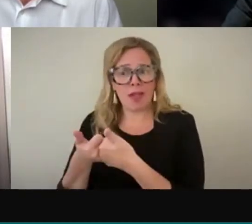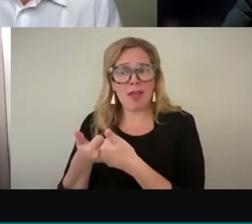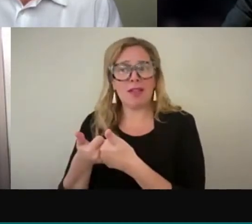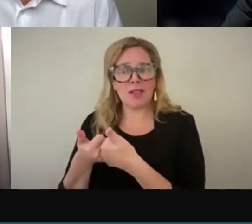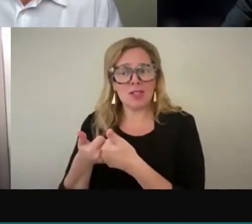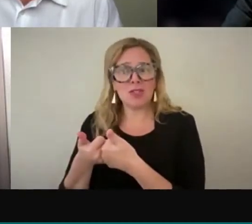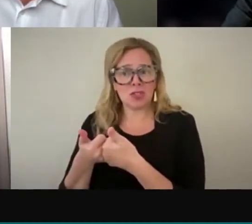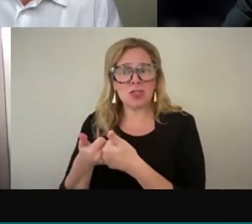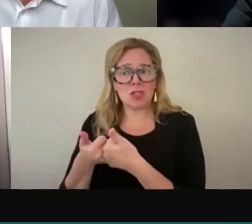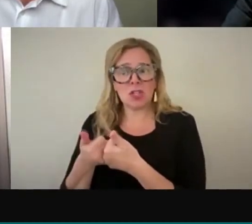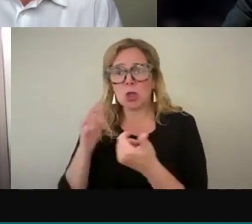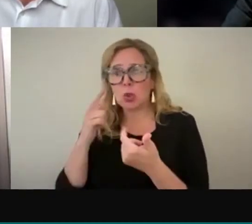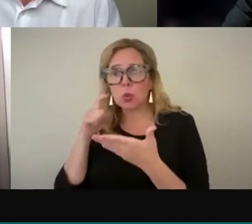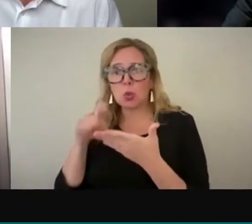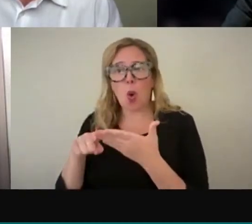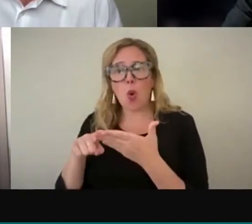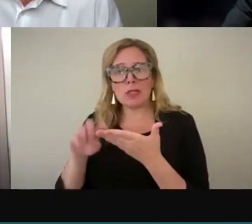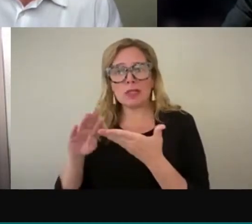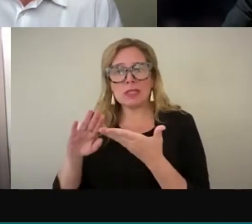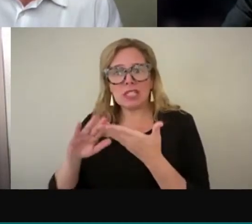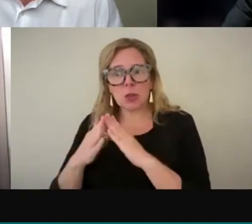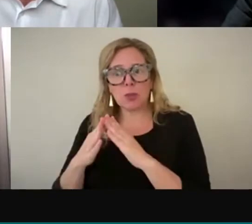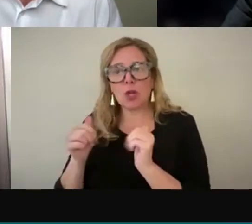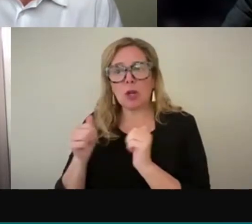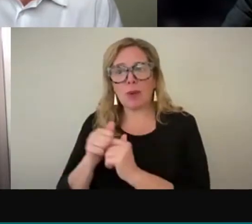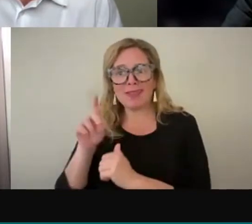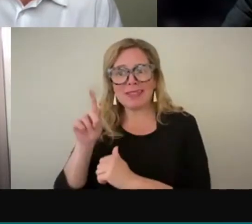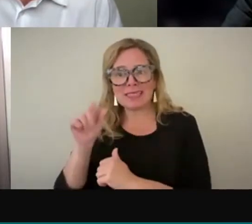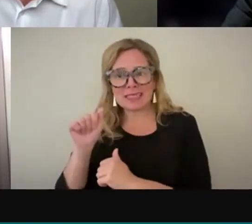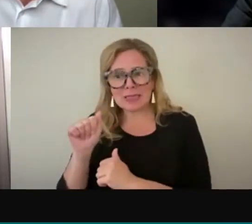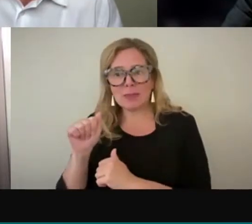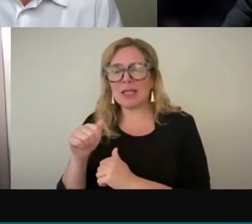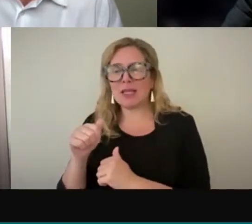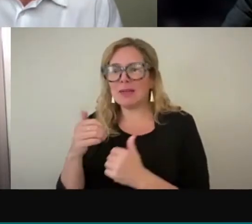recognizing that disability has a great deal of variation of course, across the